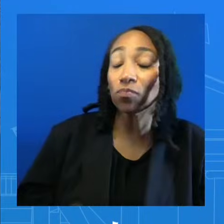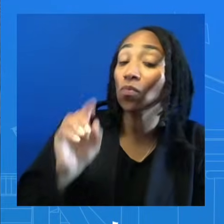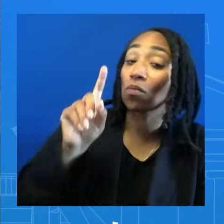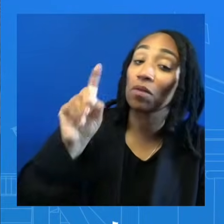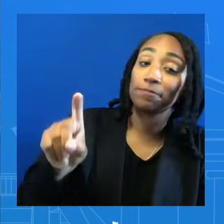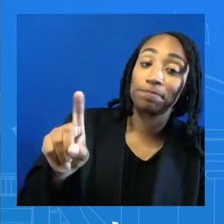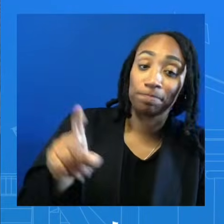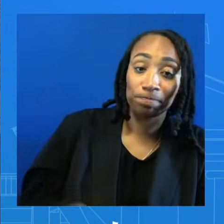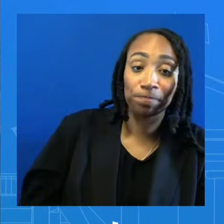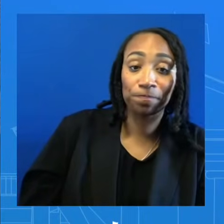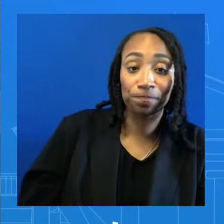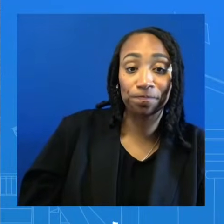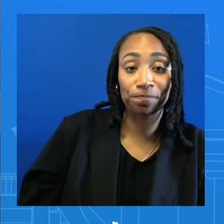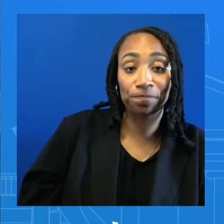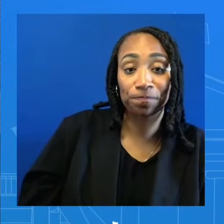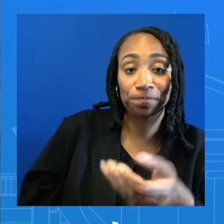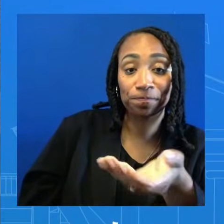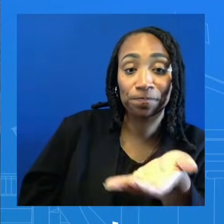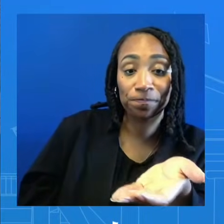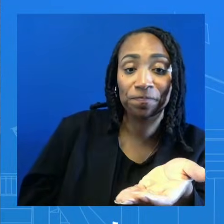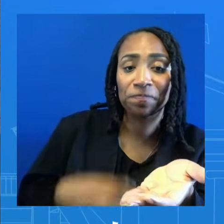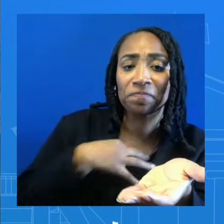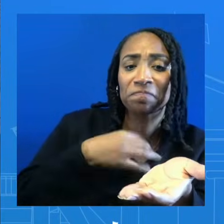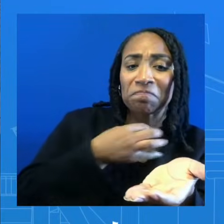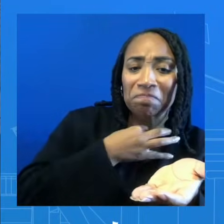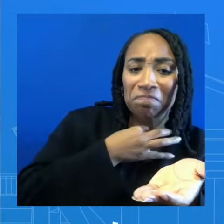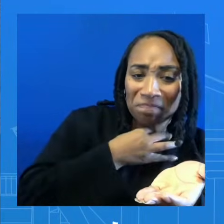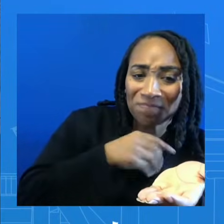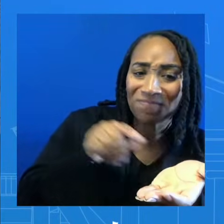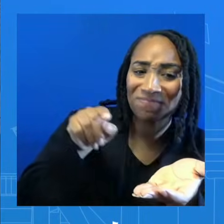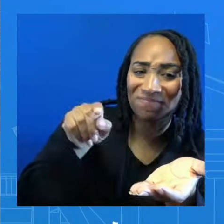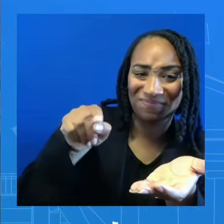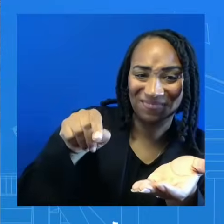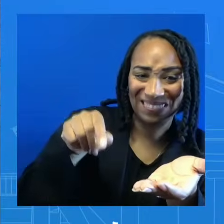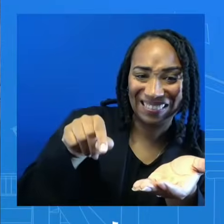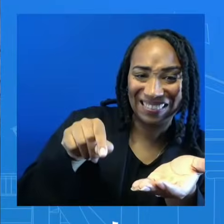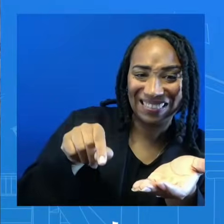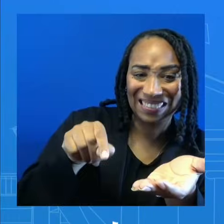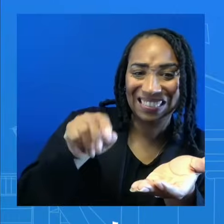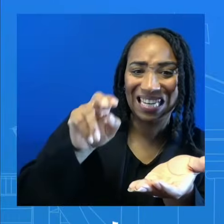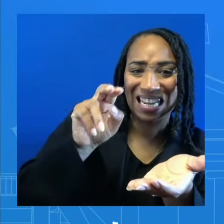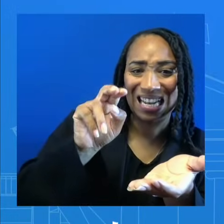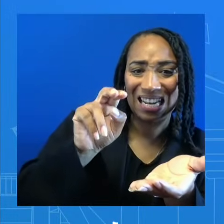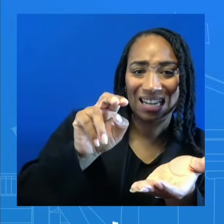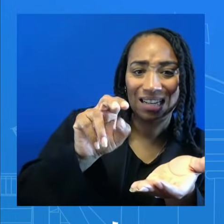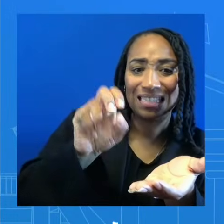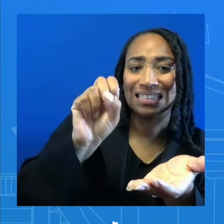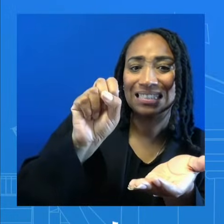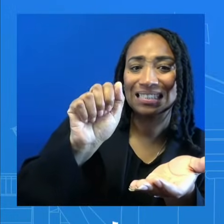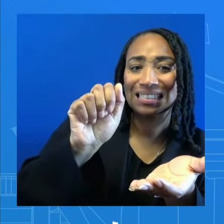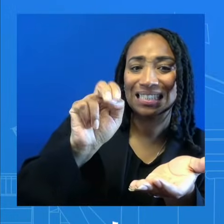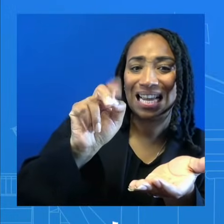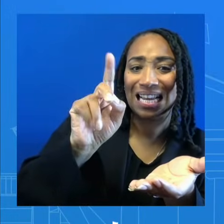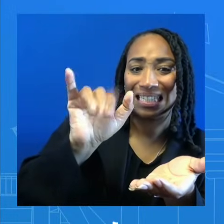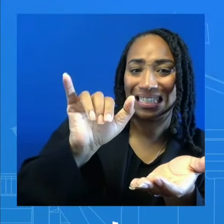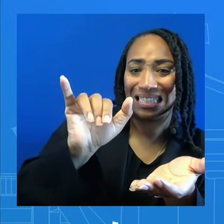The Press: Is he planning any kind of action or -- or statement? Ms. Jean-Pierre: So, don't have anything for you. As you know, we think -- during his presidency